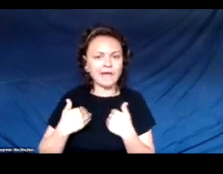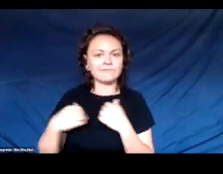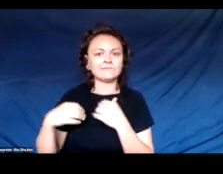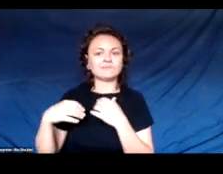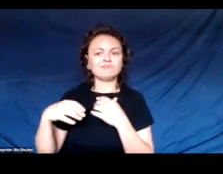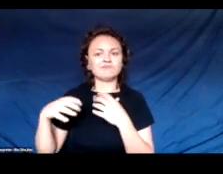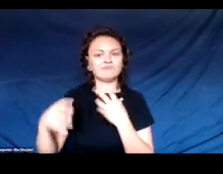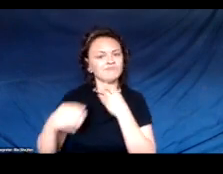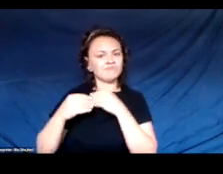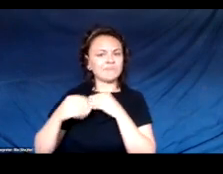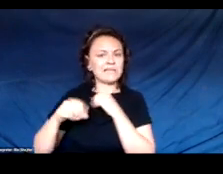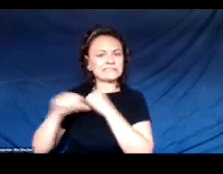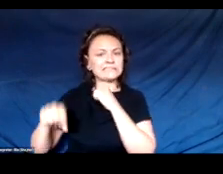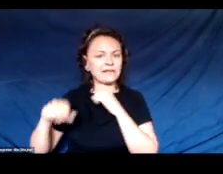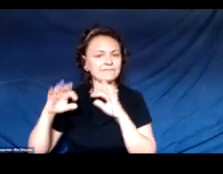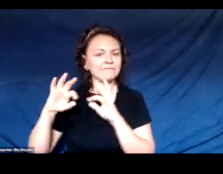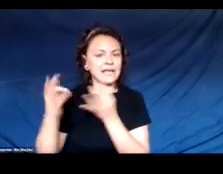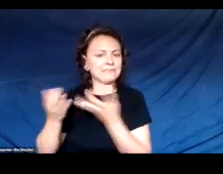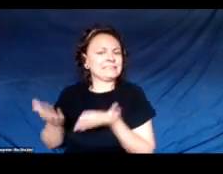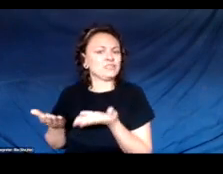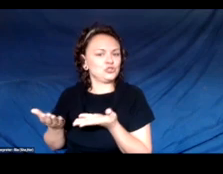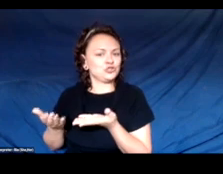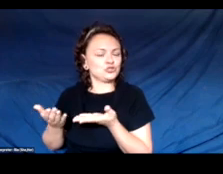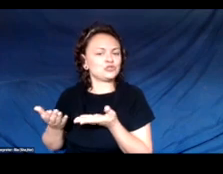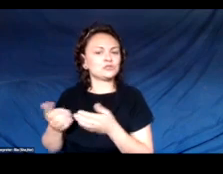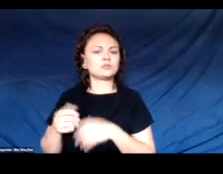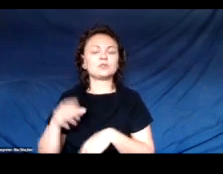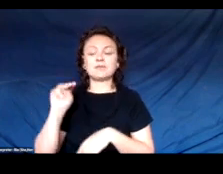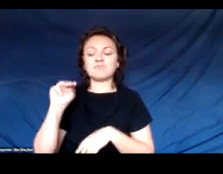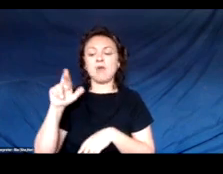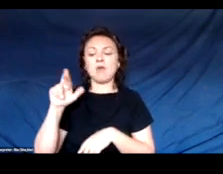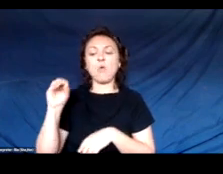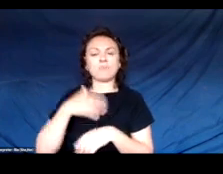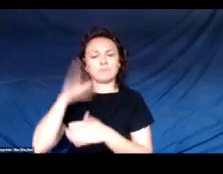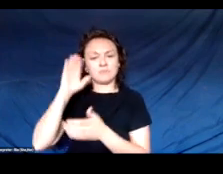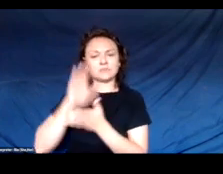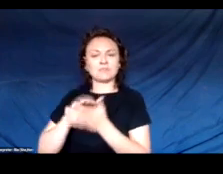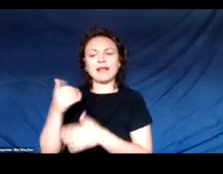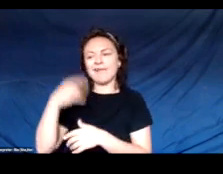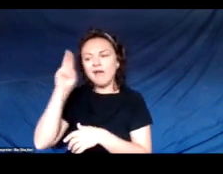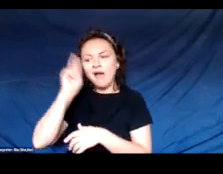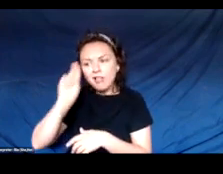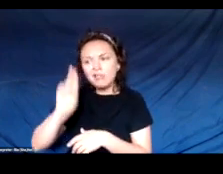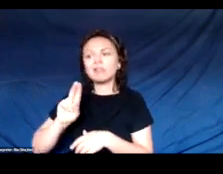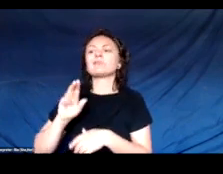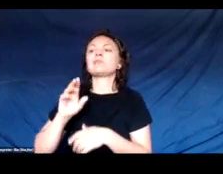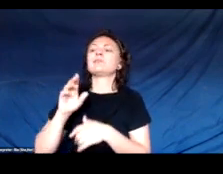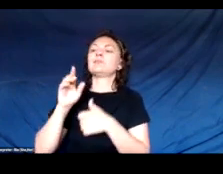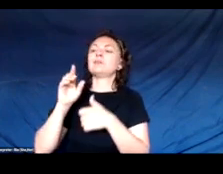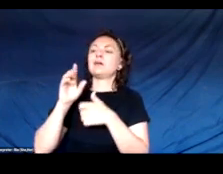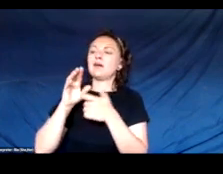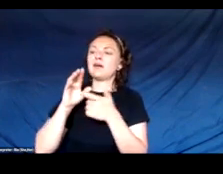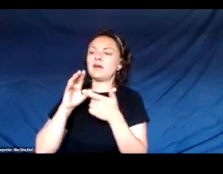Marco has uncle an uncle and a cousin here.